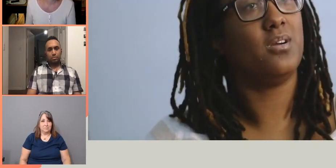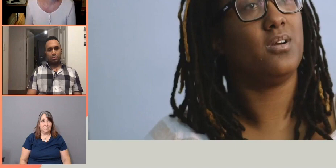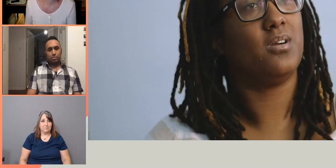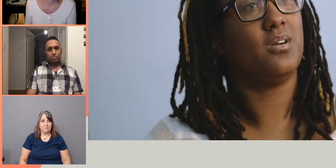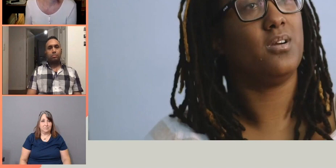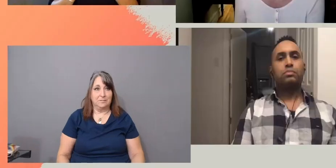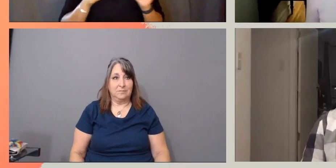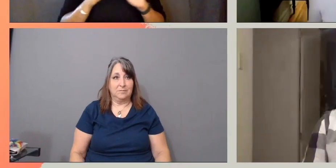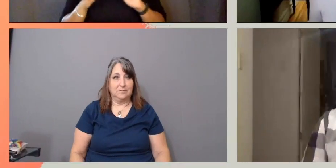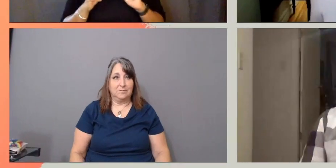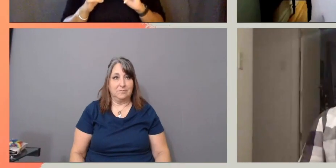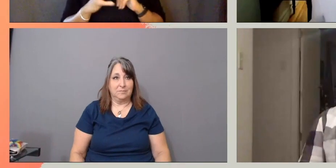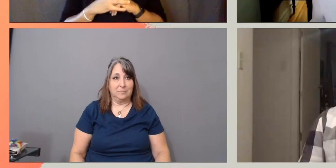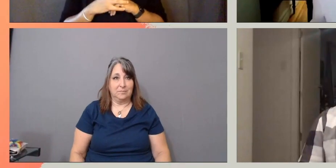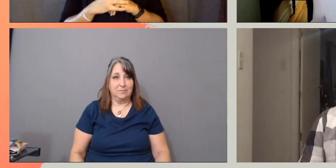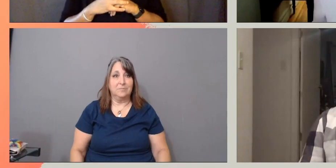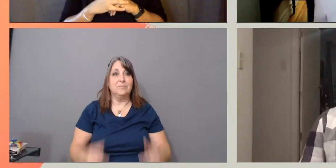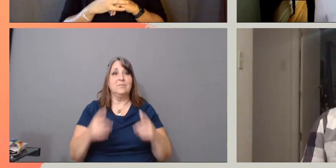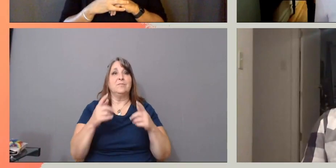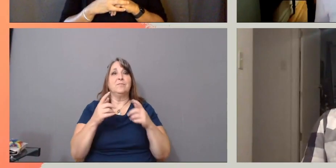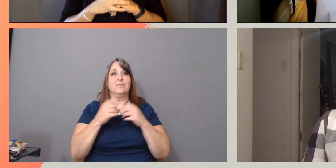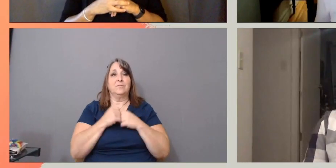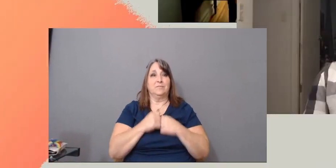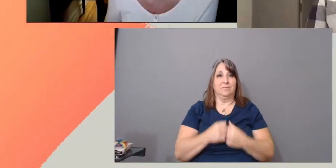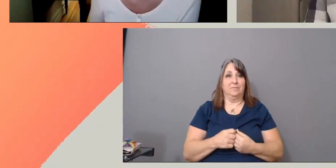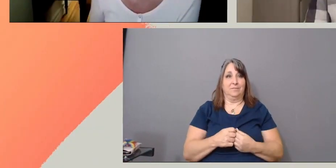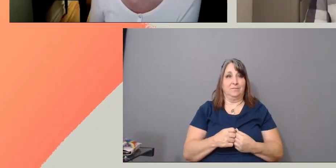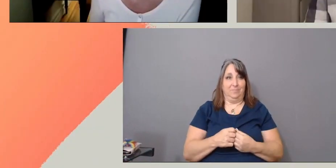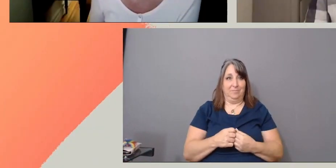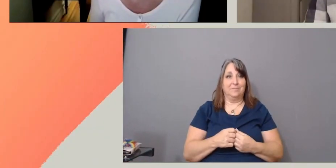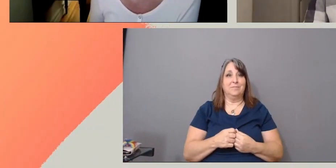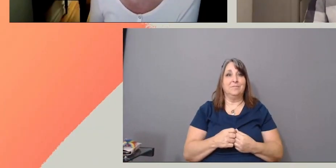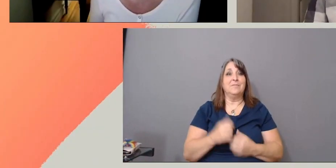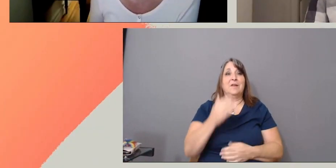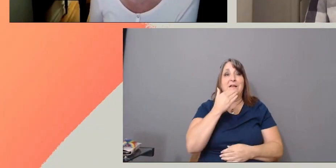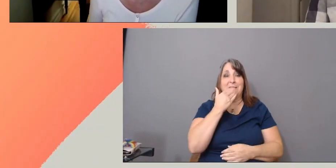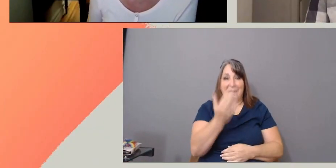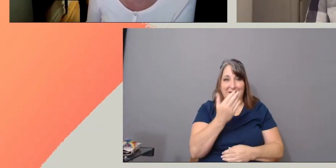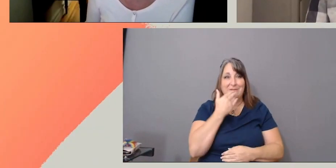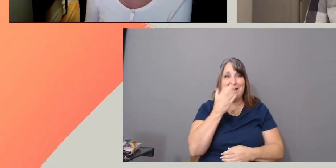[VIDEO PLAYBACK ENDS] Thank you. Thank you, Erin. Thank you, Rodney.